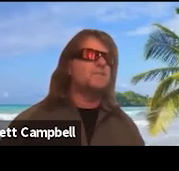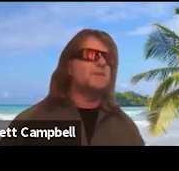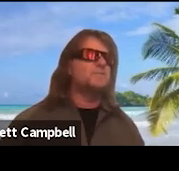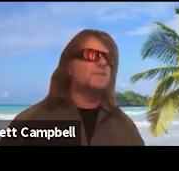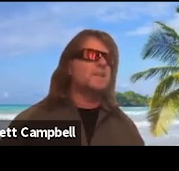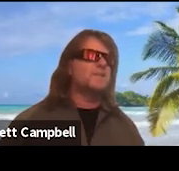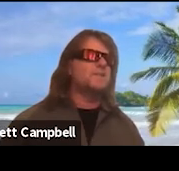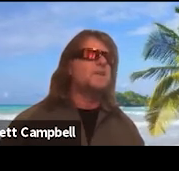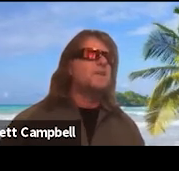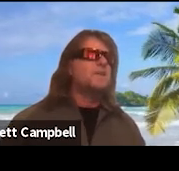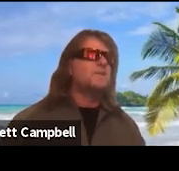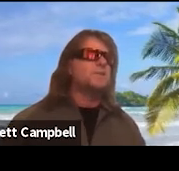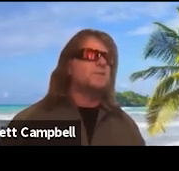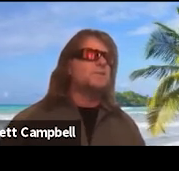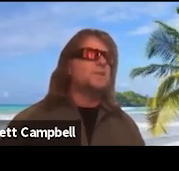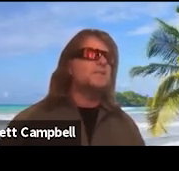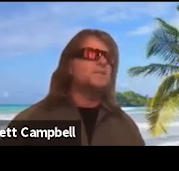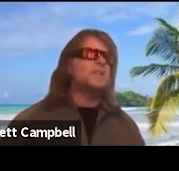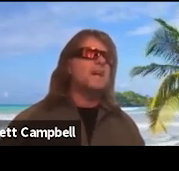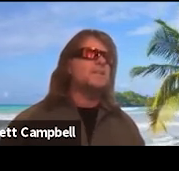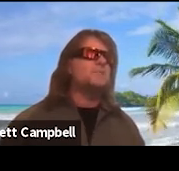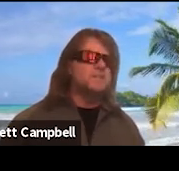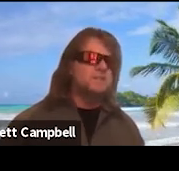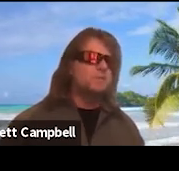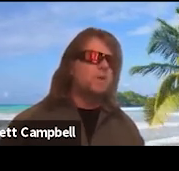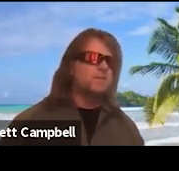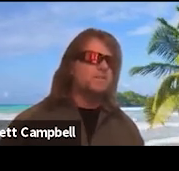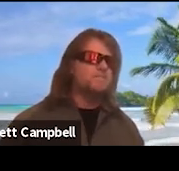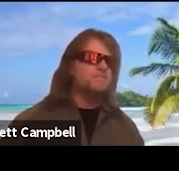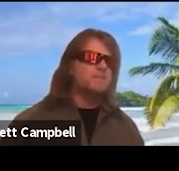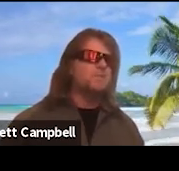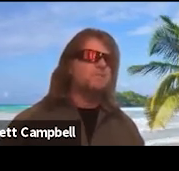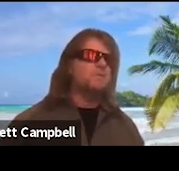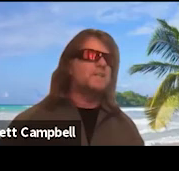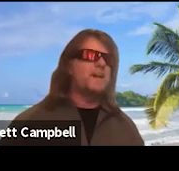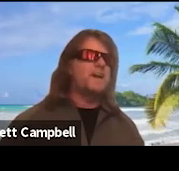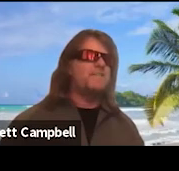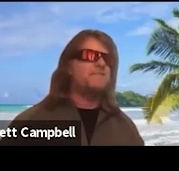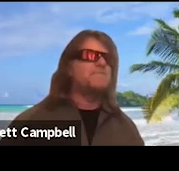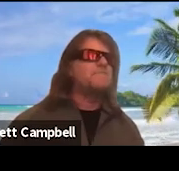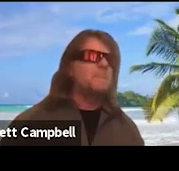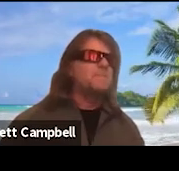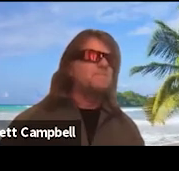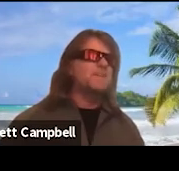or the person behind the counter will say directly to Kathy, what does he want? What would he have?